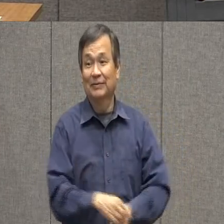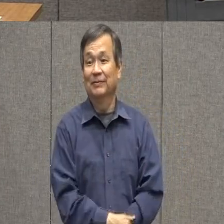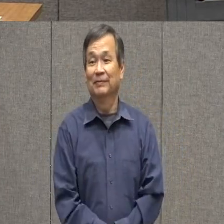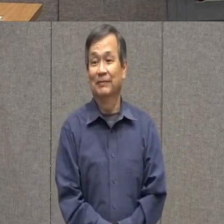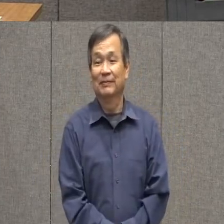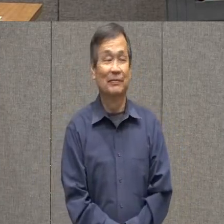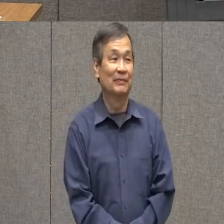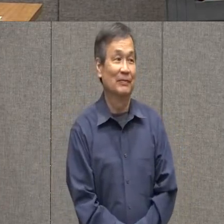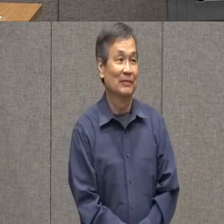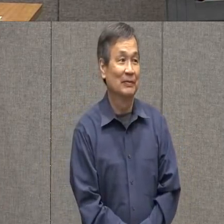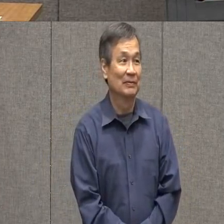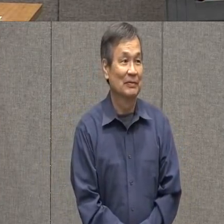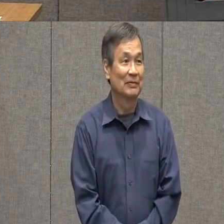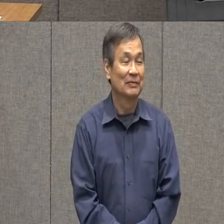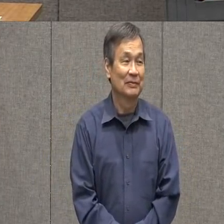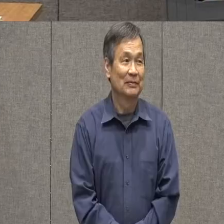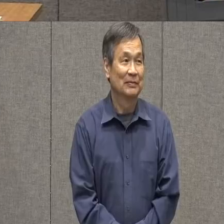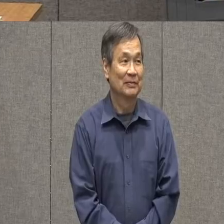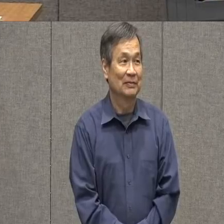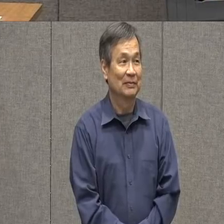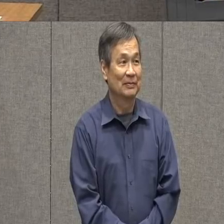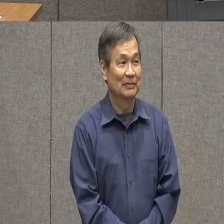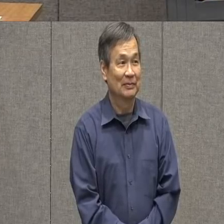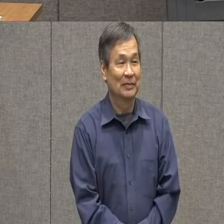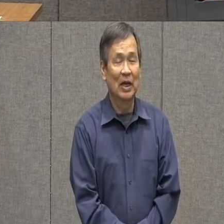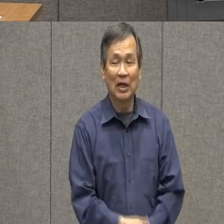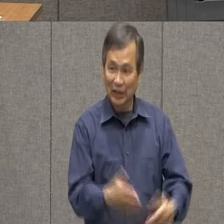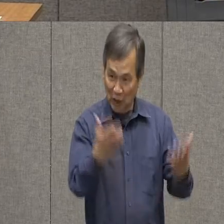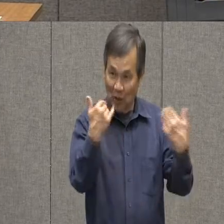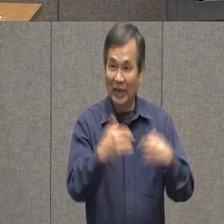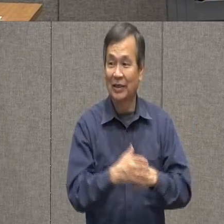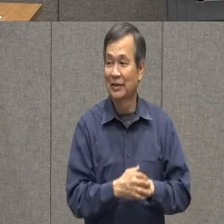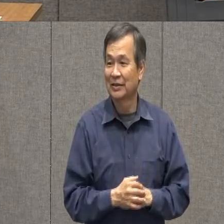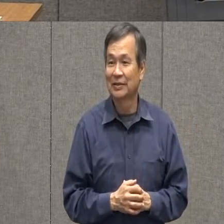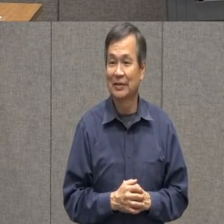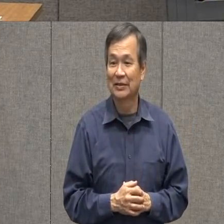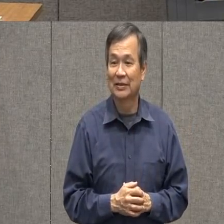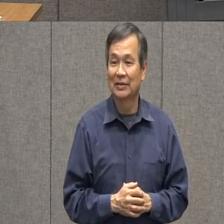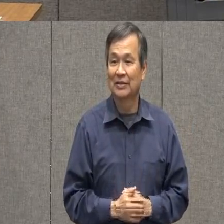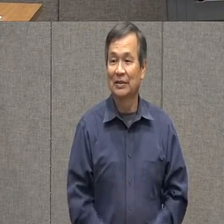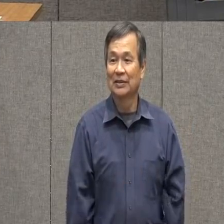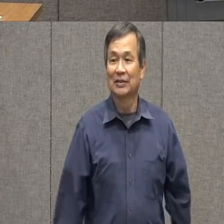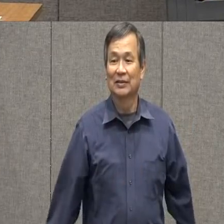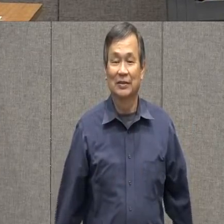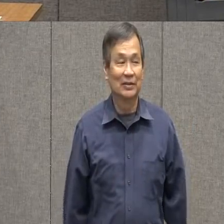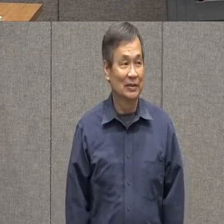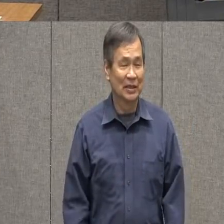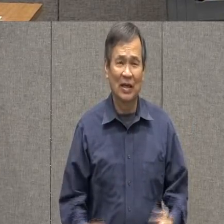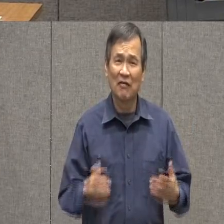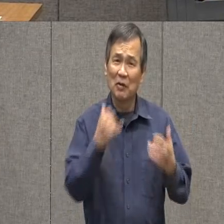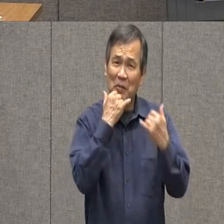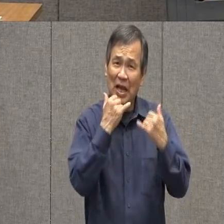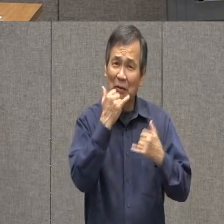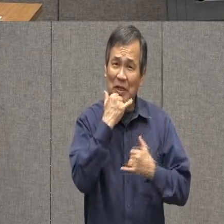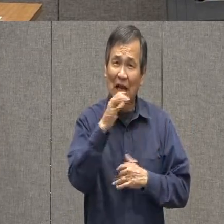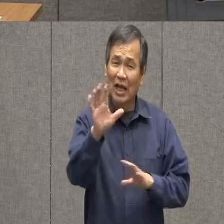Use the nervousness to make your artwork awesome. The power of the nerves. And if you make a mistake, it's okay. Okay?